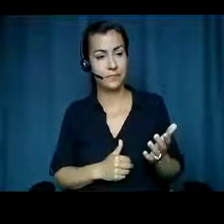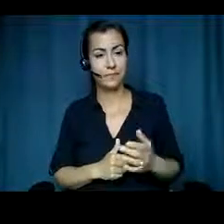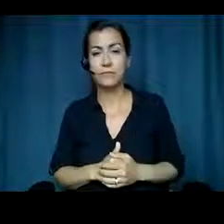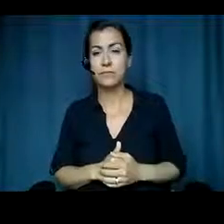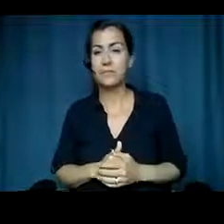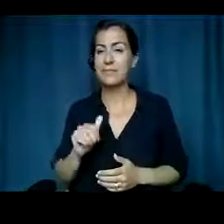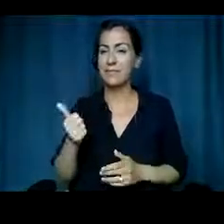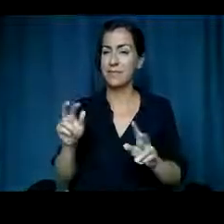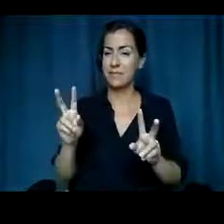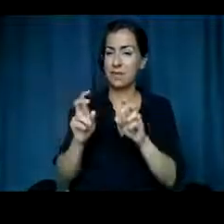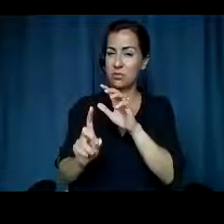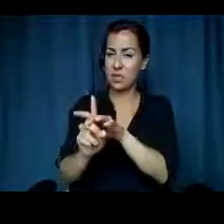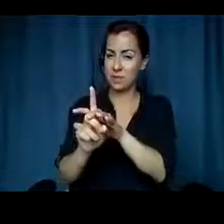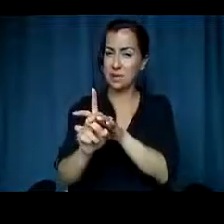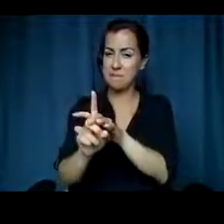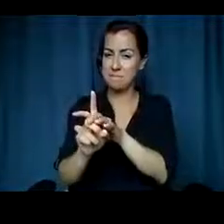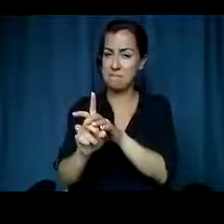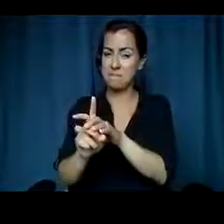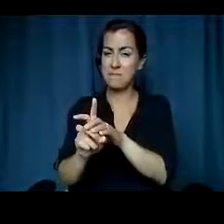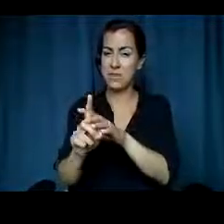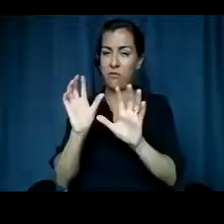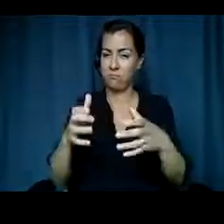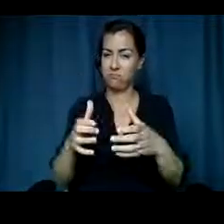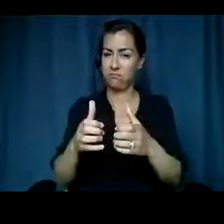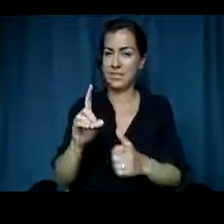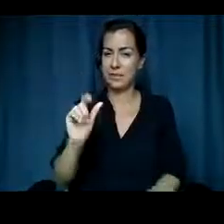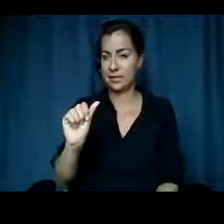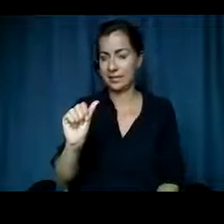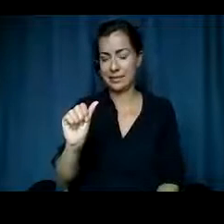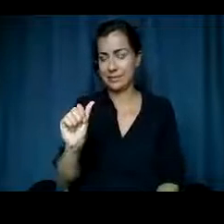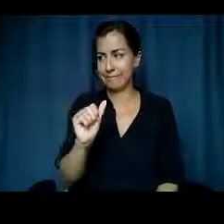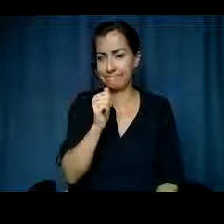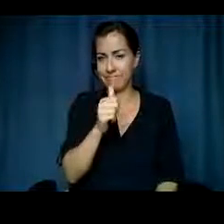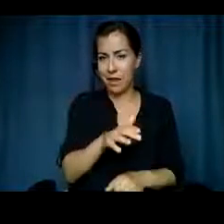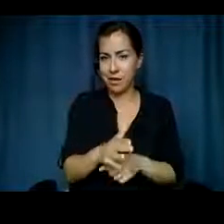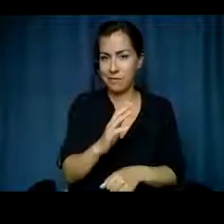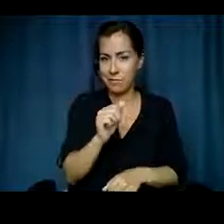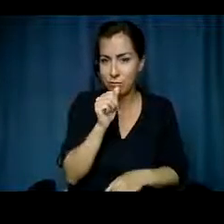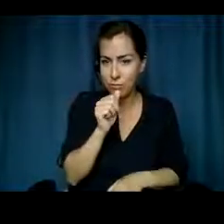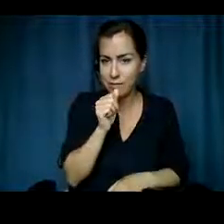the COVID-19 impact on voting. So people have the right,